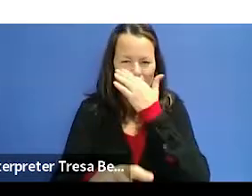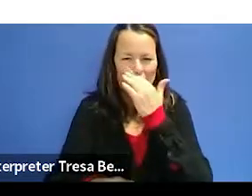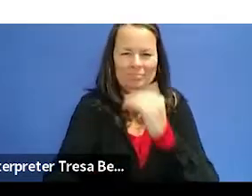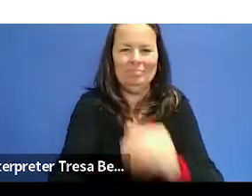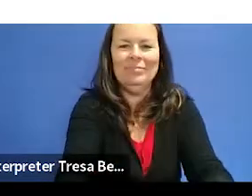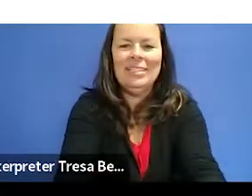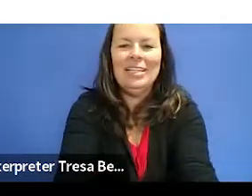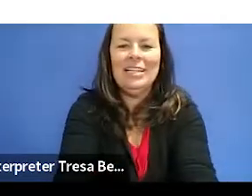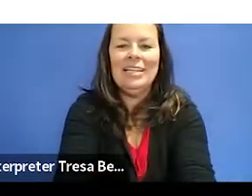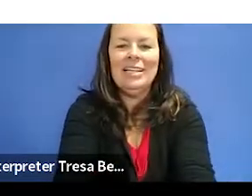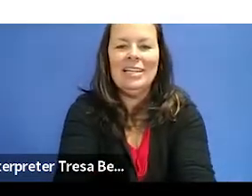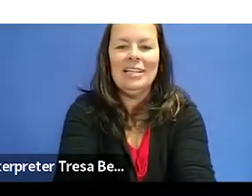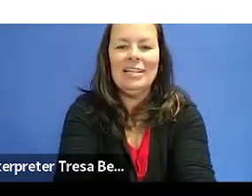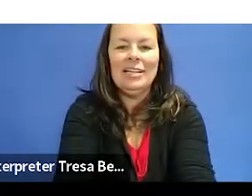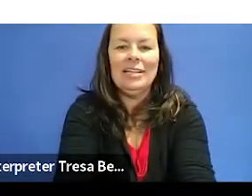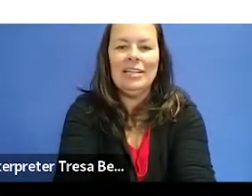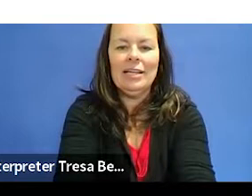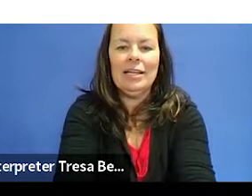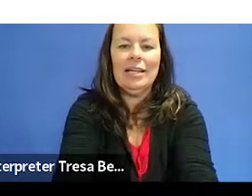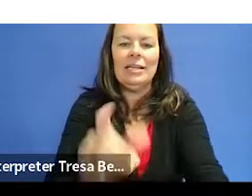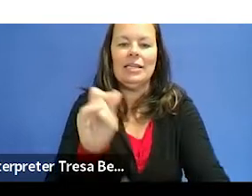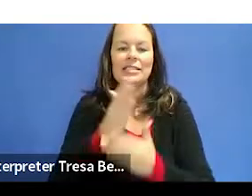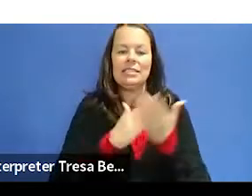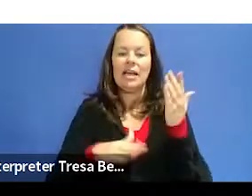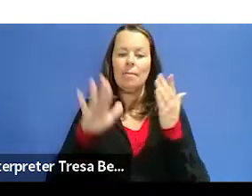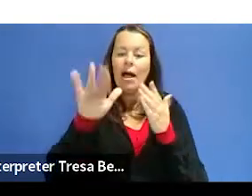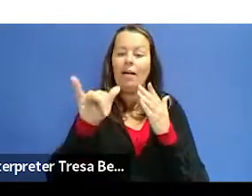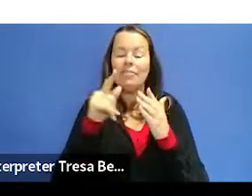Some other categories we tested were input field labels, alternative text for images.